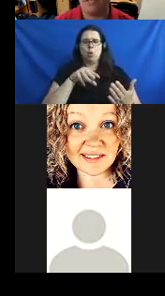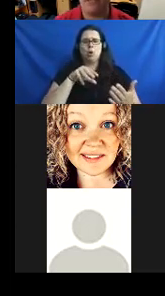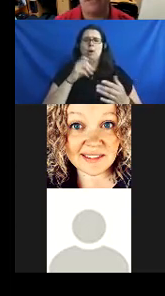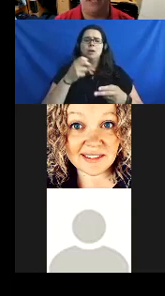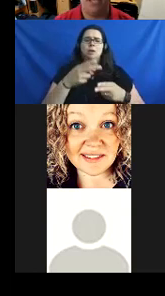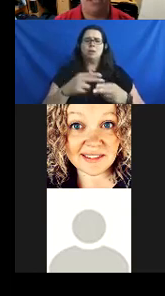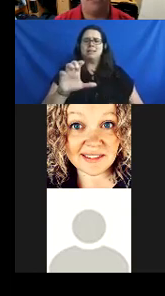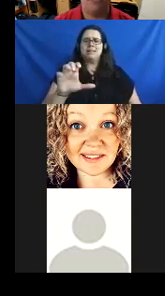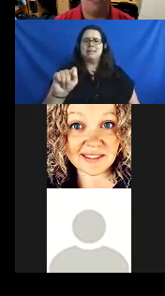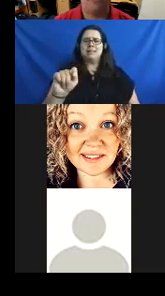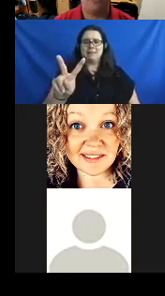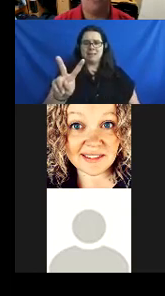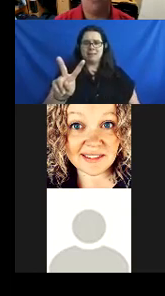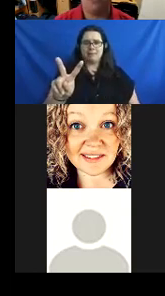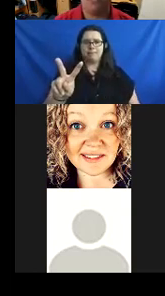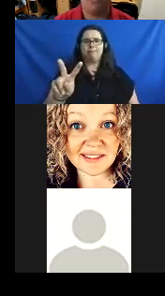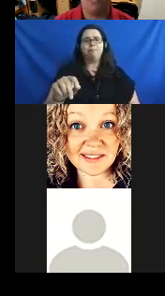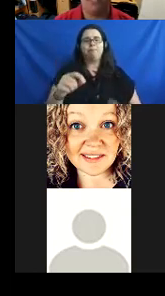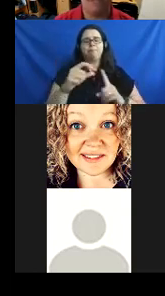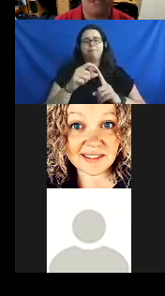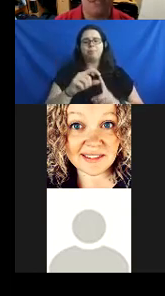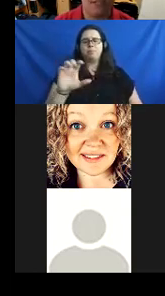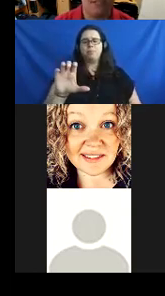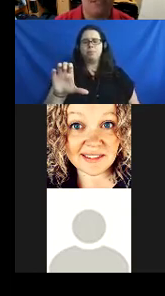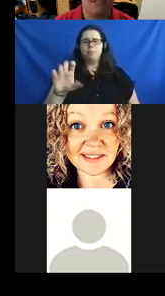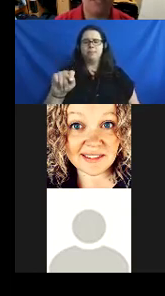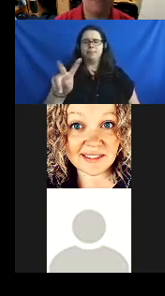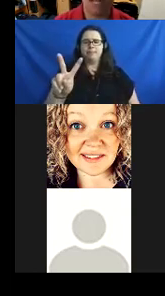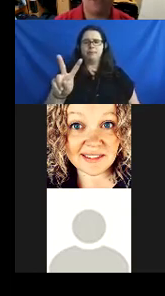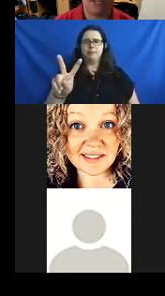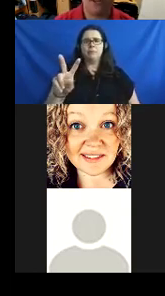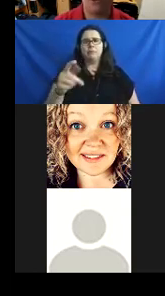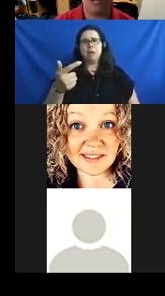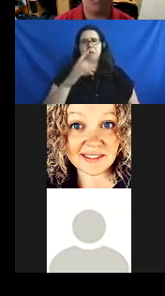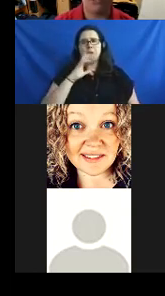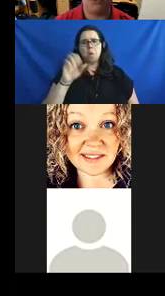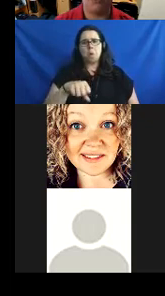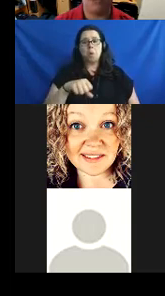THE TERM CCTV IS A BIT OUTDATED ALTHOUGH IT IS USED